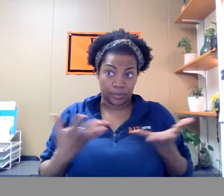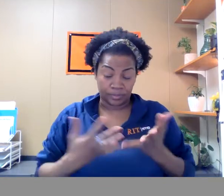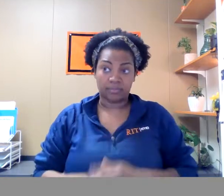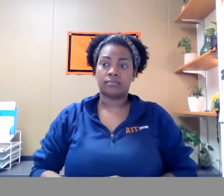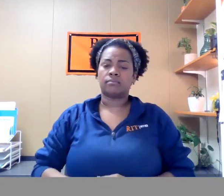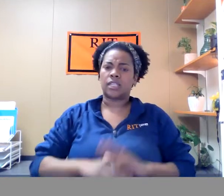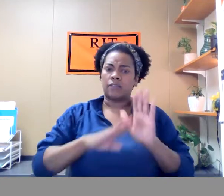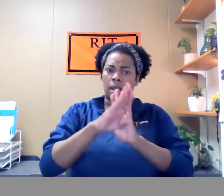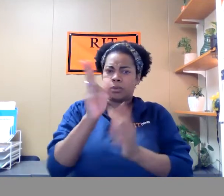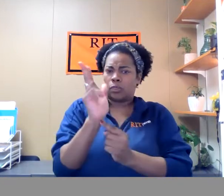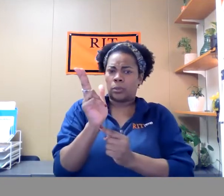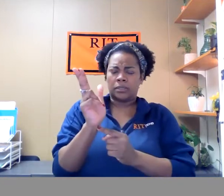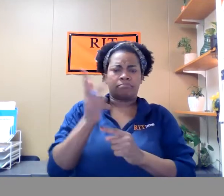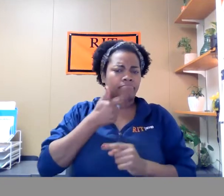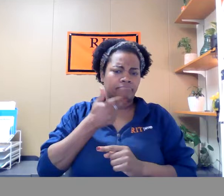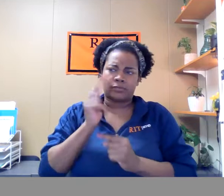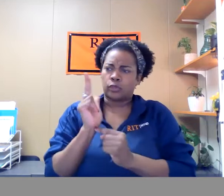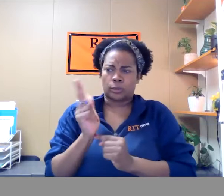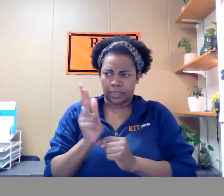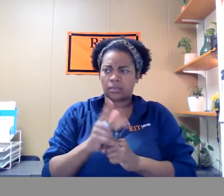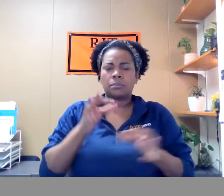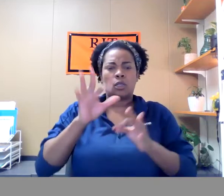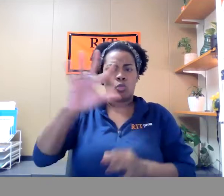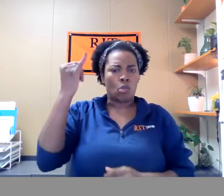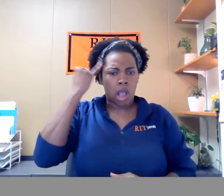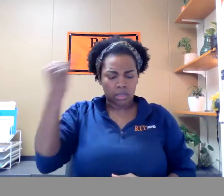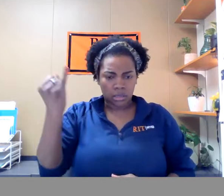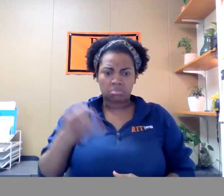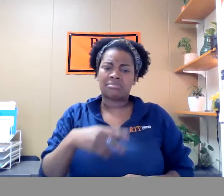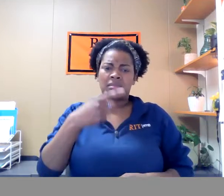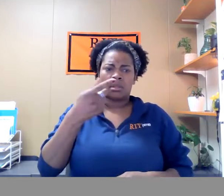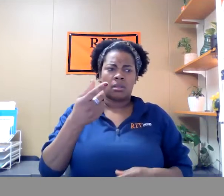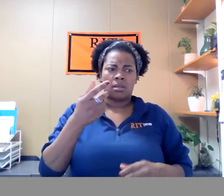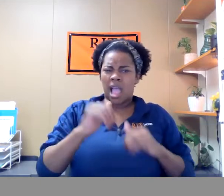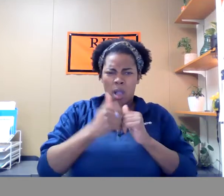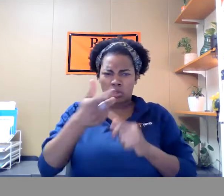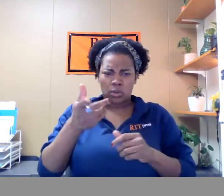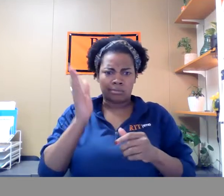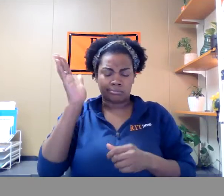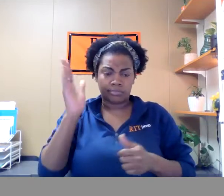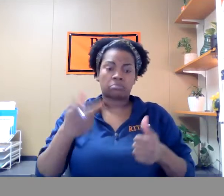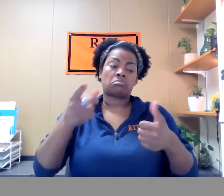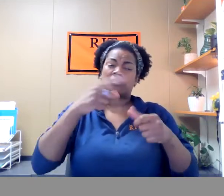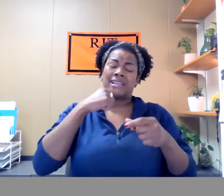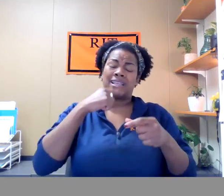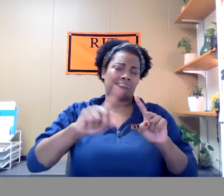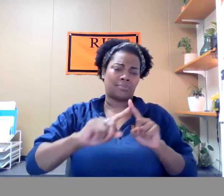The first-round rules are going to consist of the following. You need to develop a three-minute video explaining your ideas.